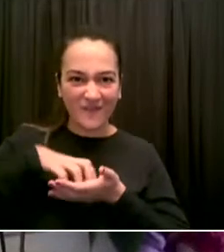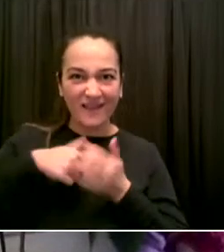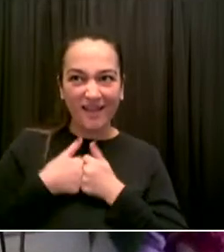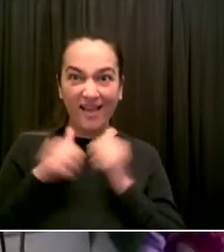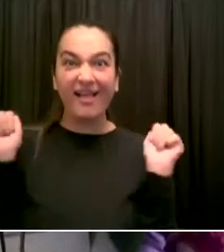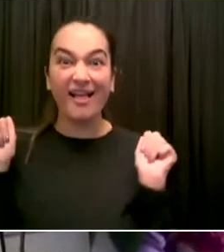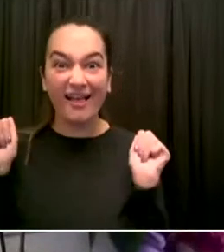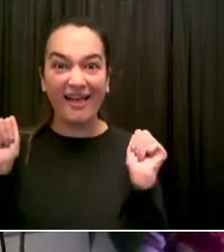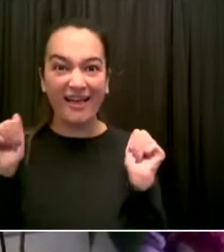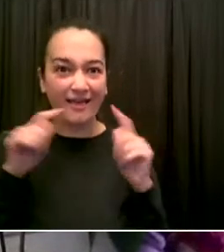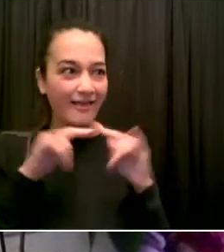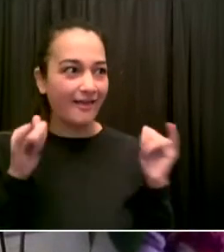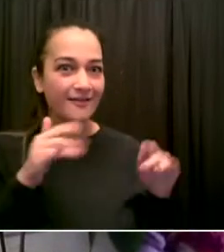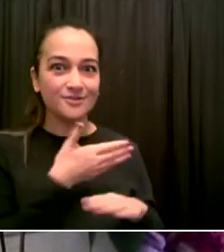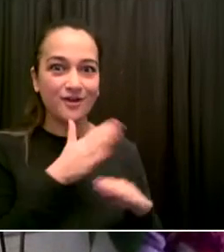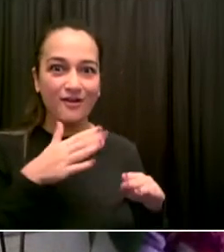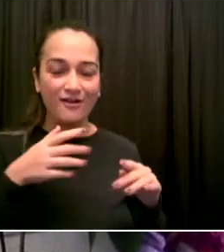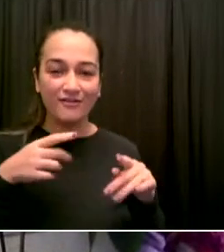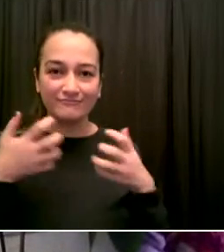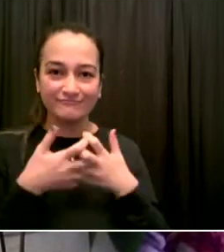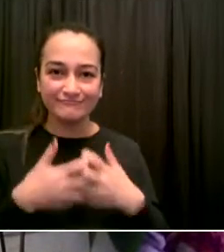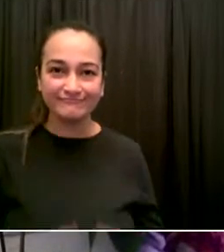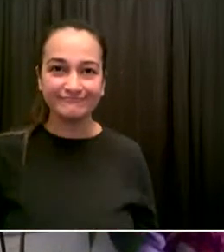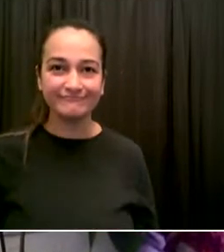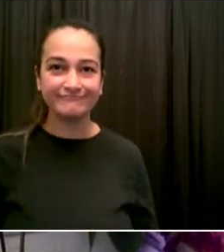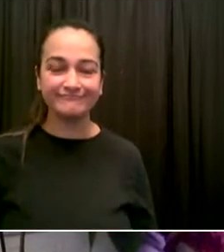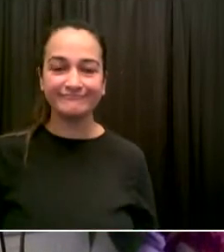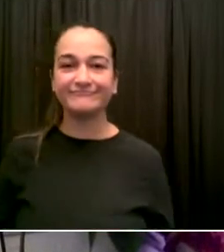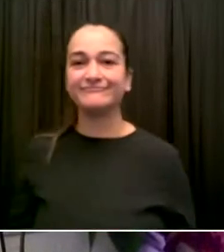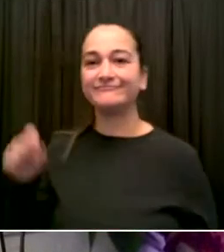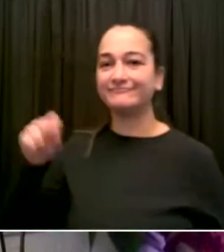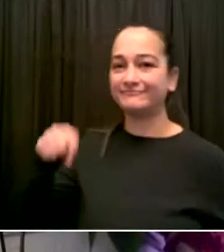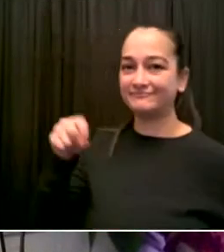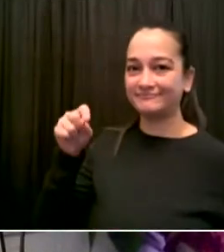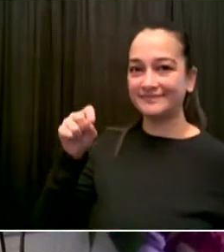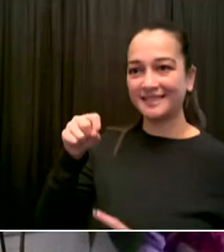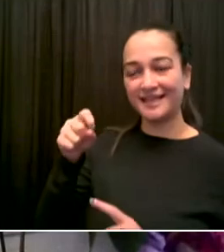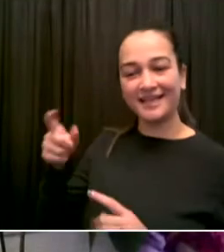BACK.